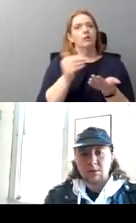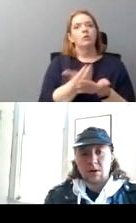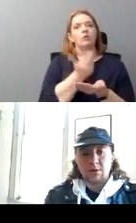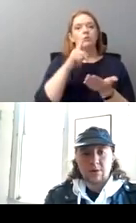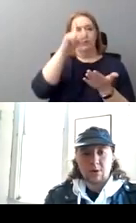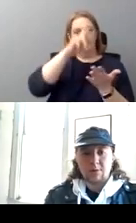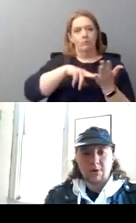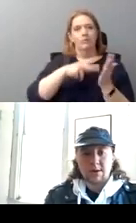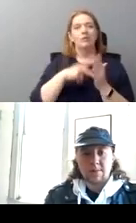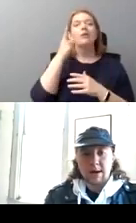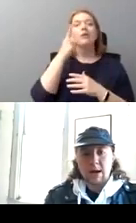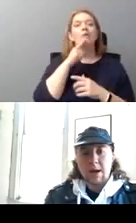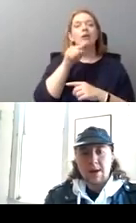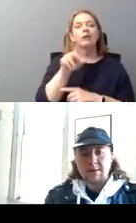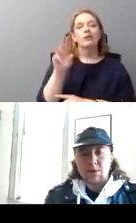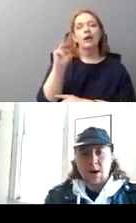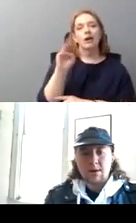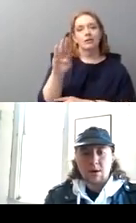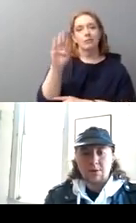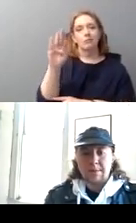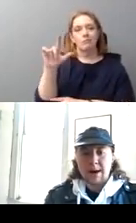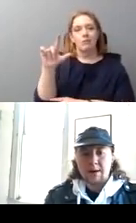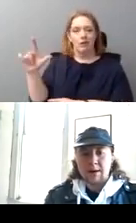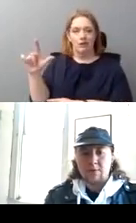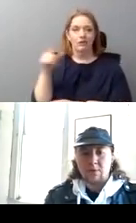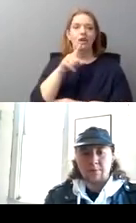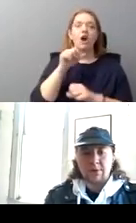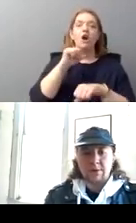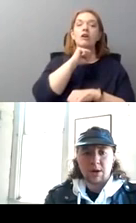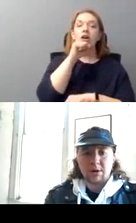Concrete orbs created by passing wet concrete back and forth between rubber